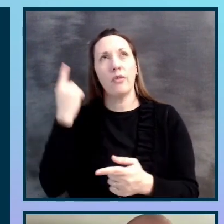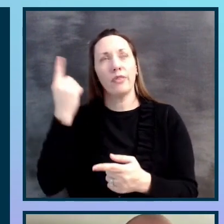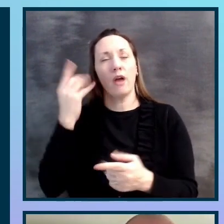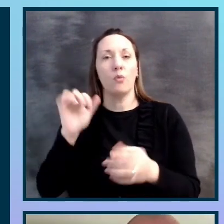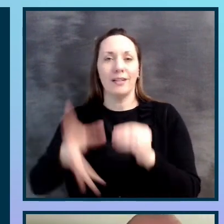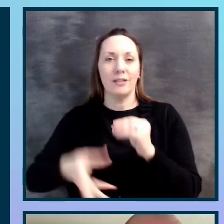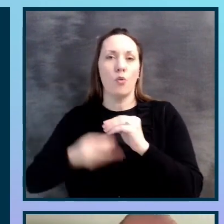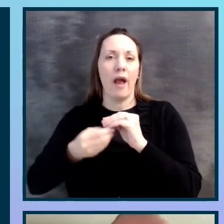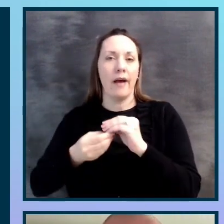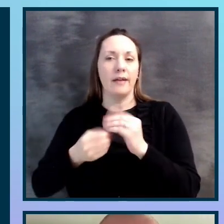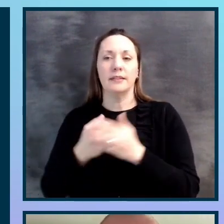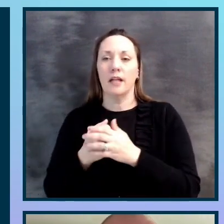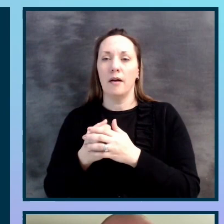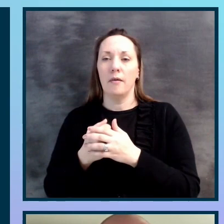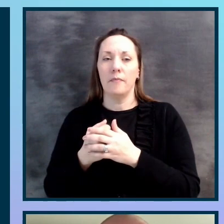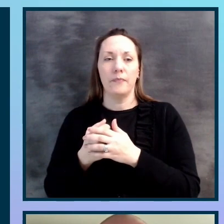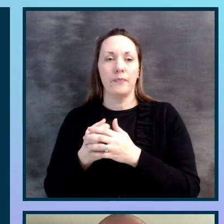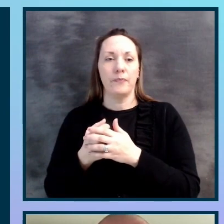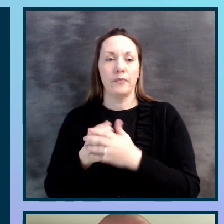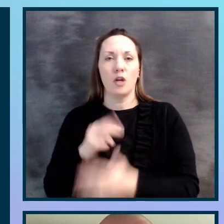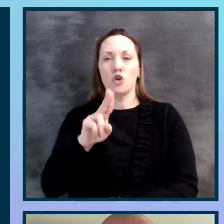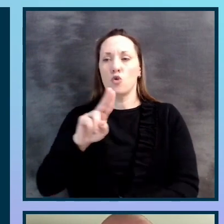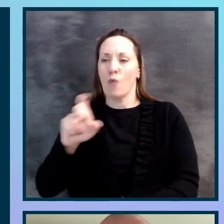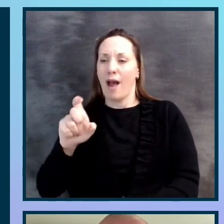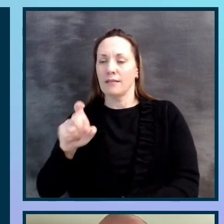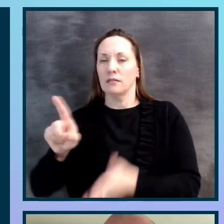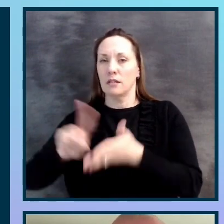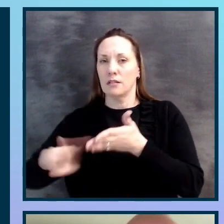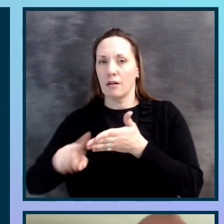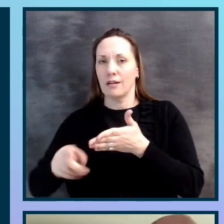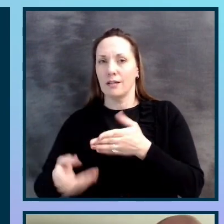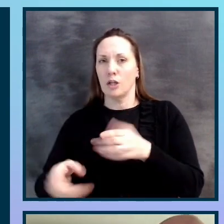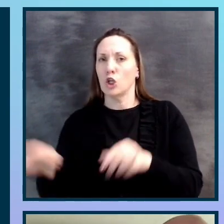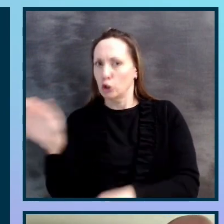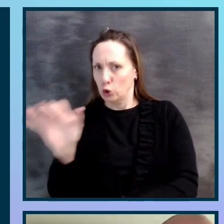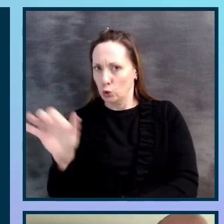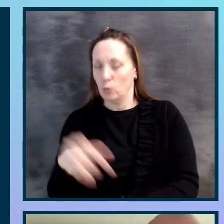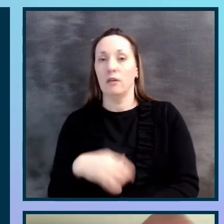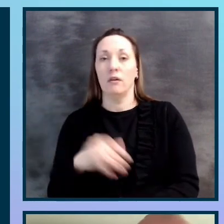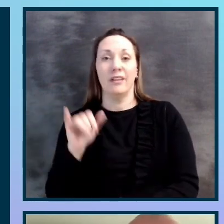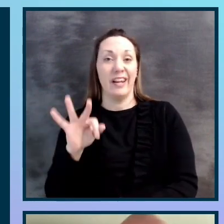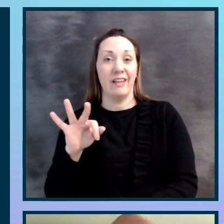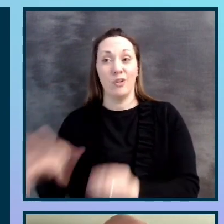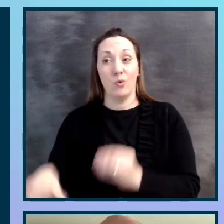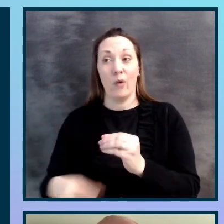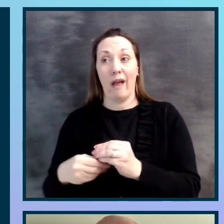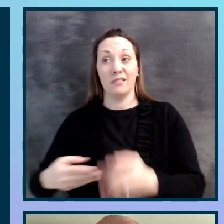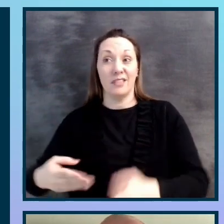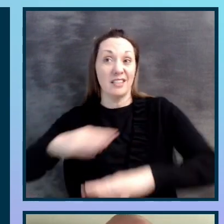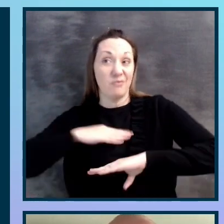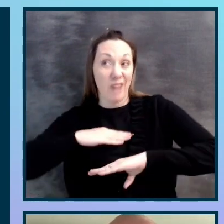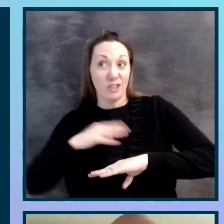"sort of UX Study on top of top of segmentation study." And if you add satisfaction to all of this,